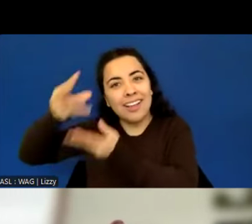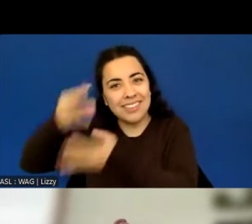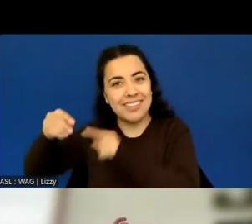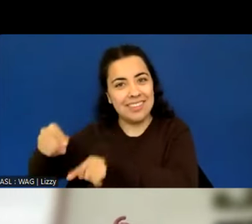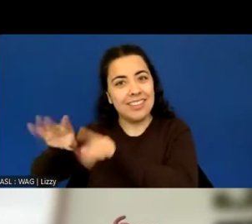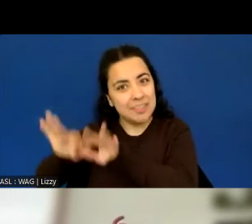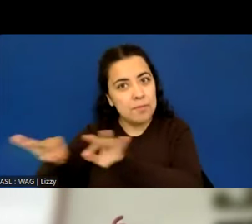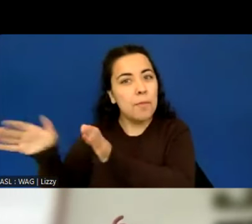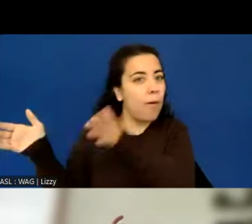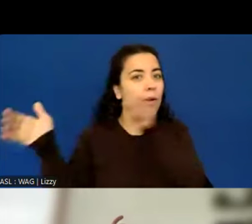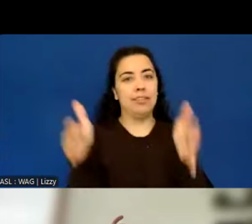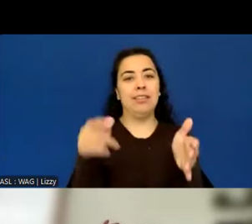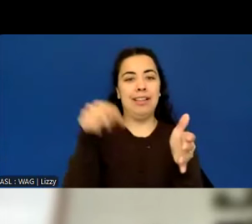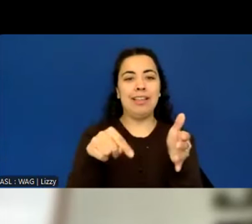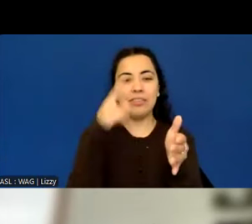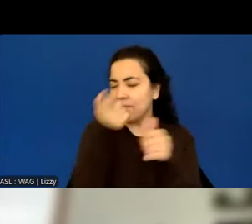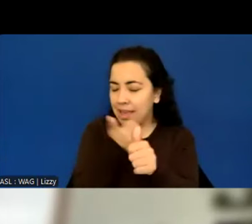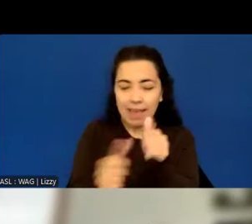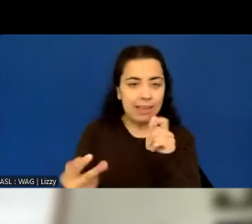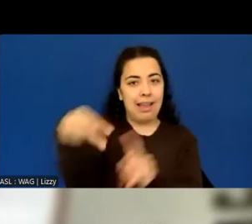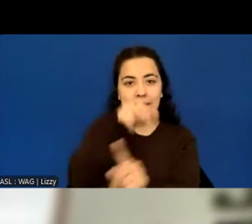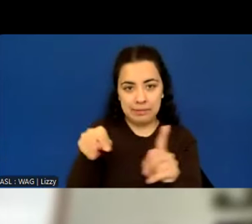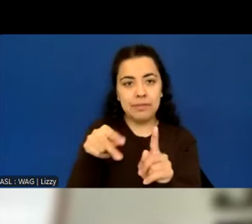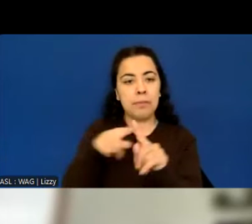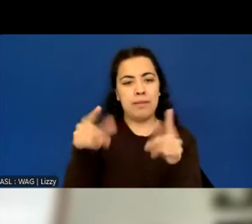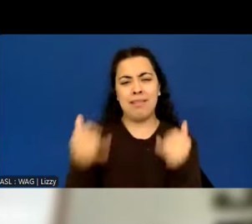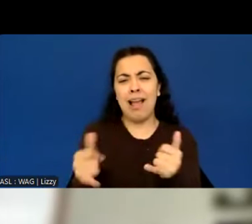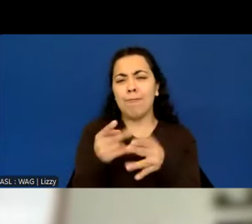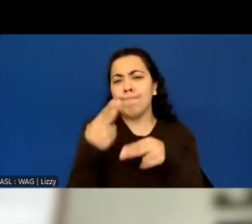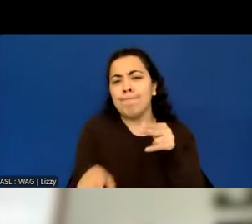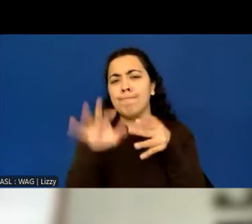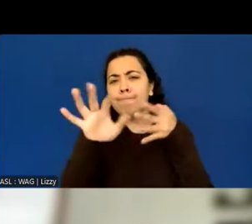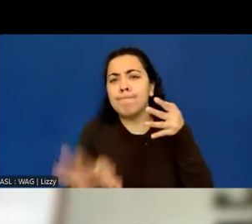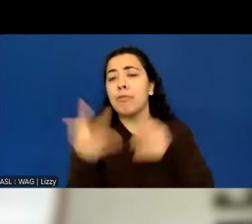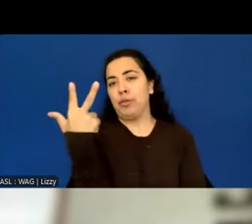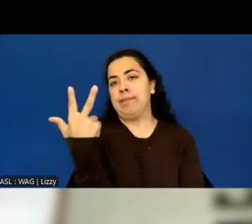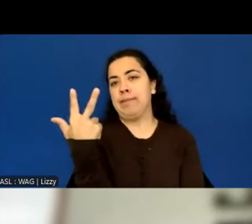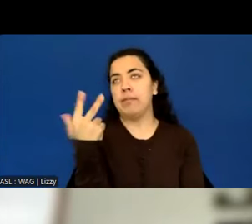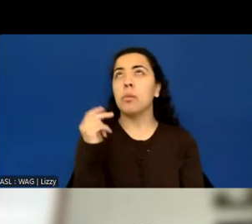a vehicle for many aspects. Here we are just listing three for, I mean, in consideration of